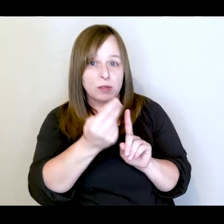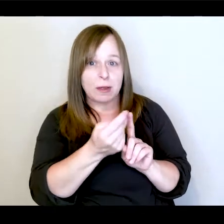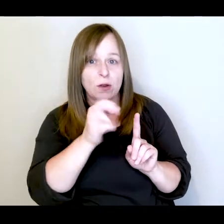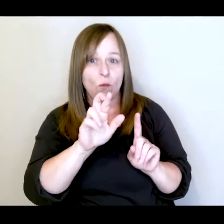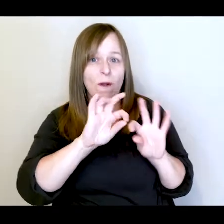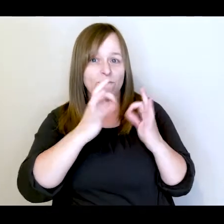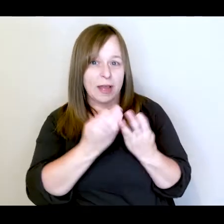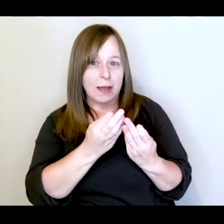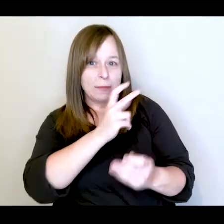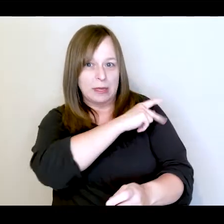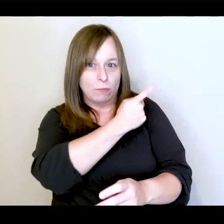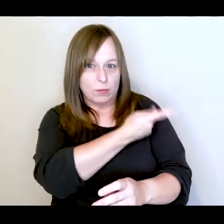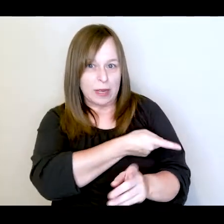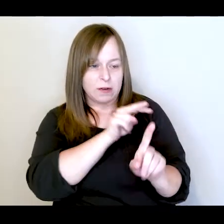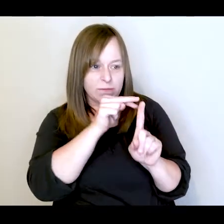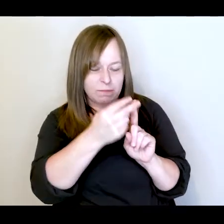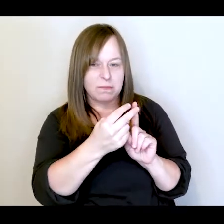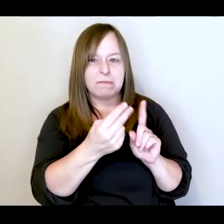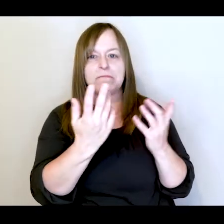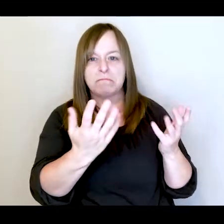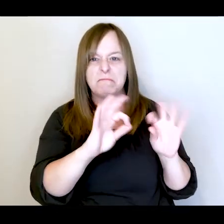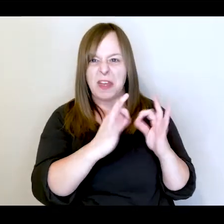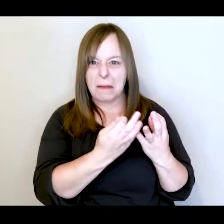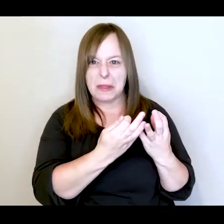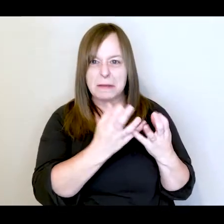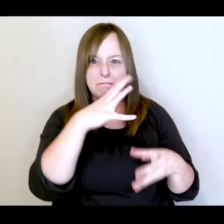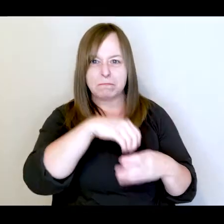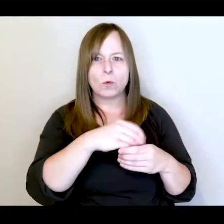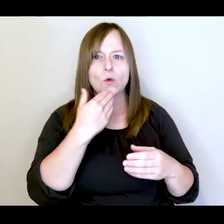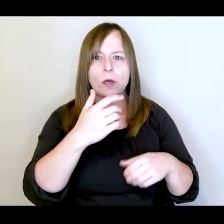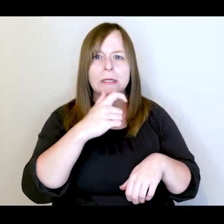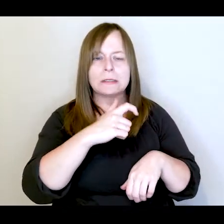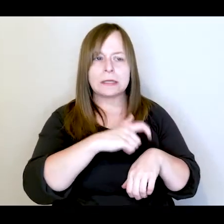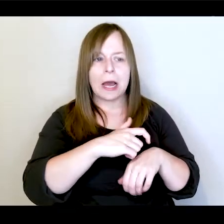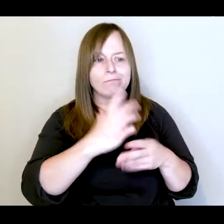perspective, that's a good time. Or at a family perspective, that's a good time to